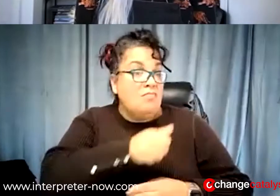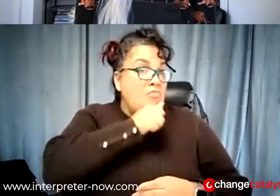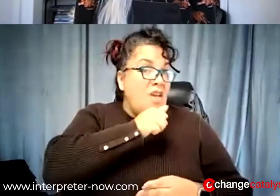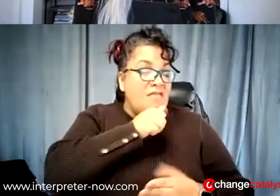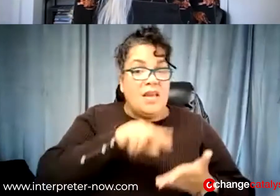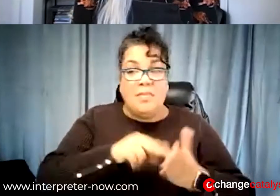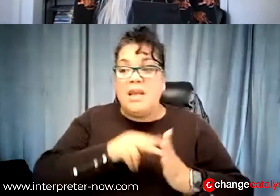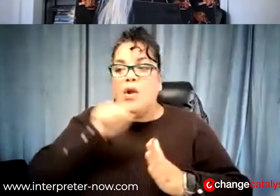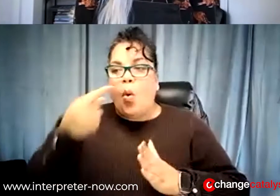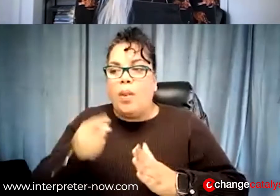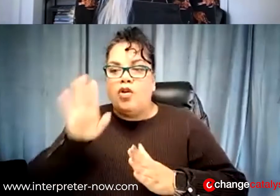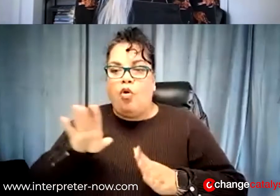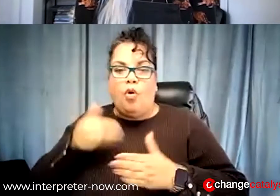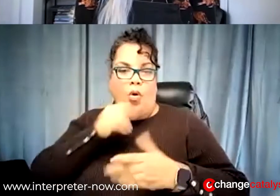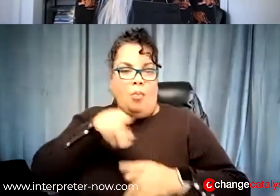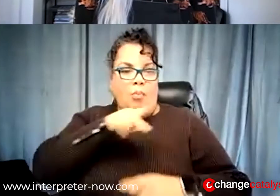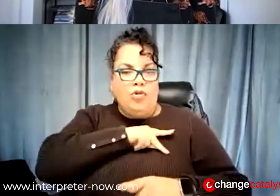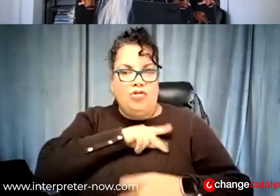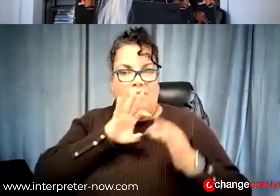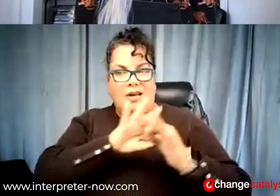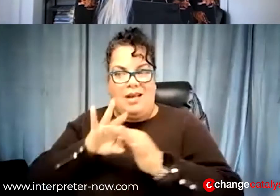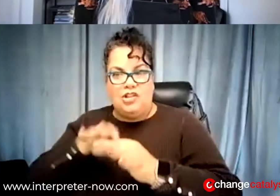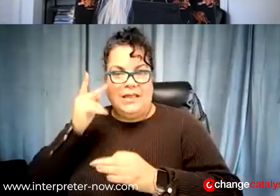I think even taking a step back in terms of the "how."